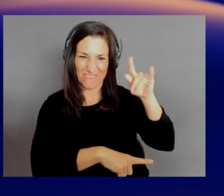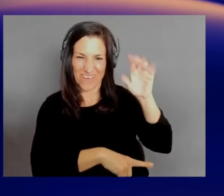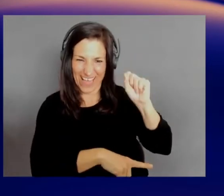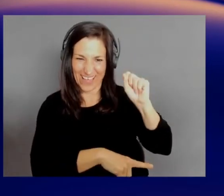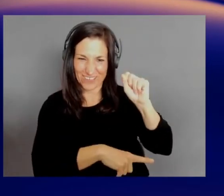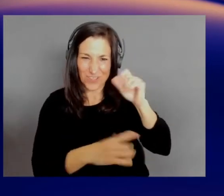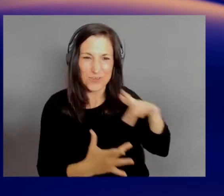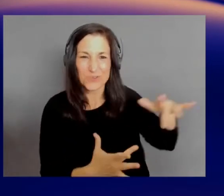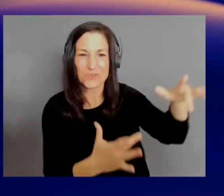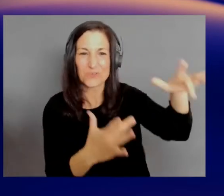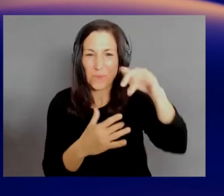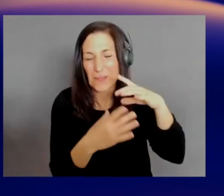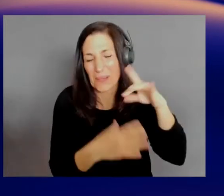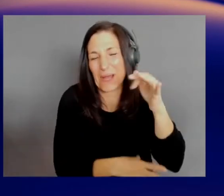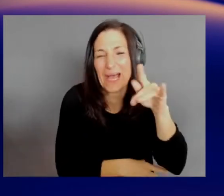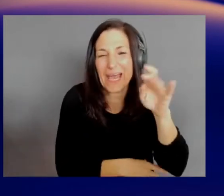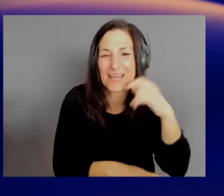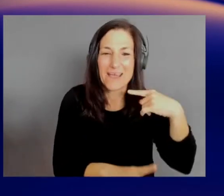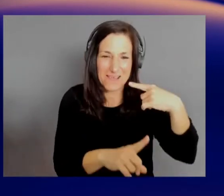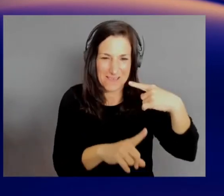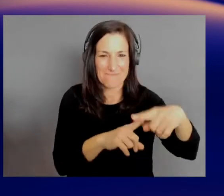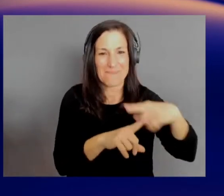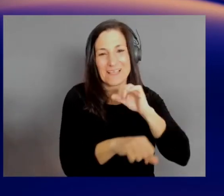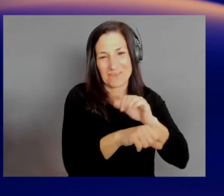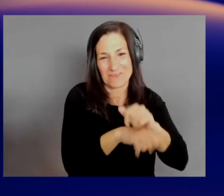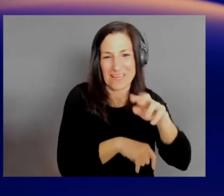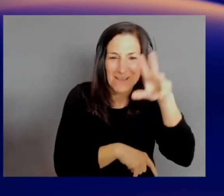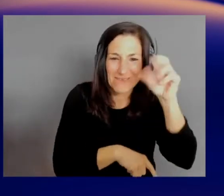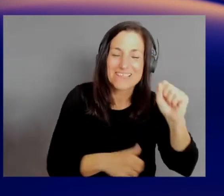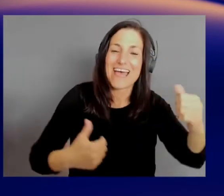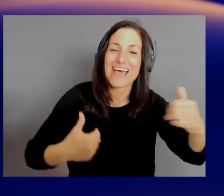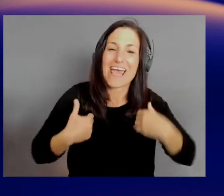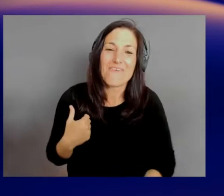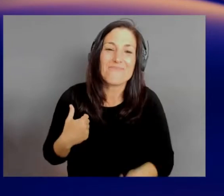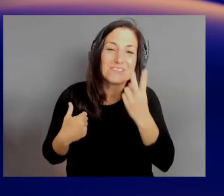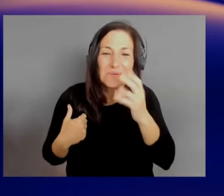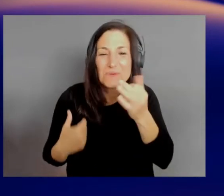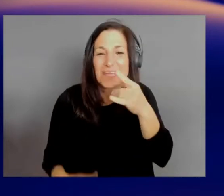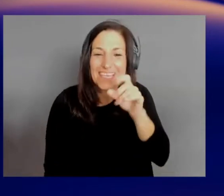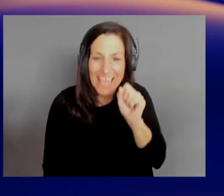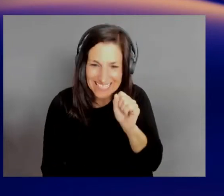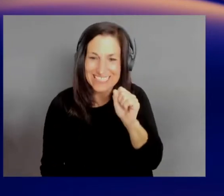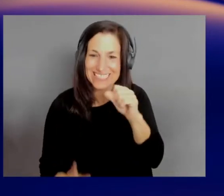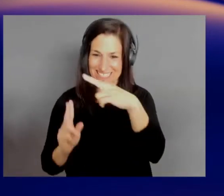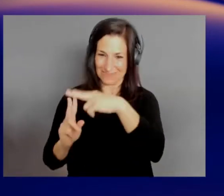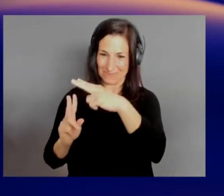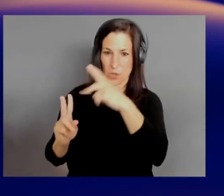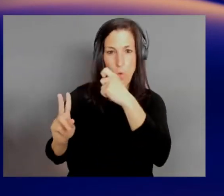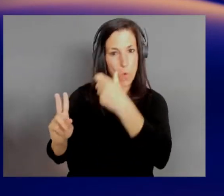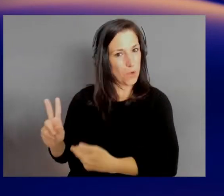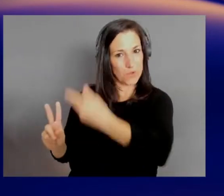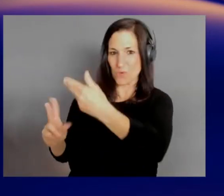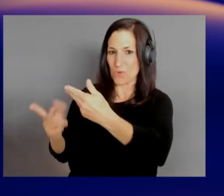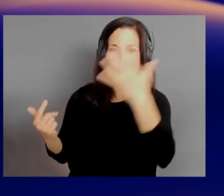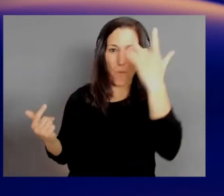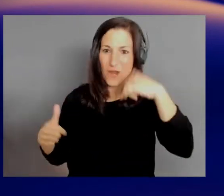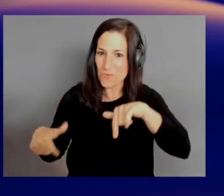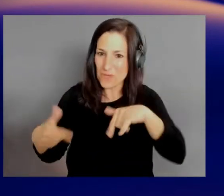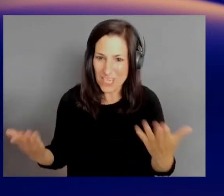We're joined with two guests. Please tell us who you are, and why you're here. So hi there, my name is Venky Krishnan.